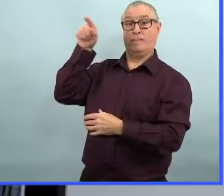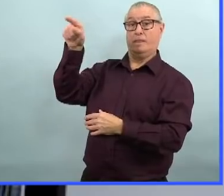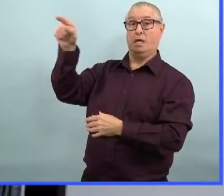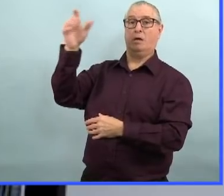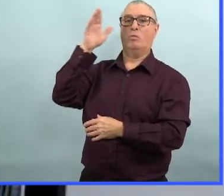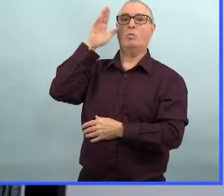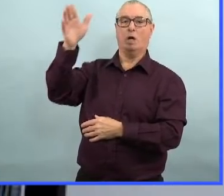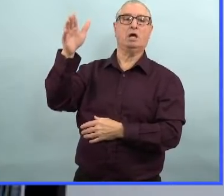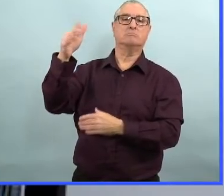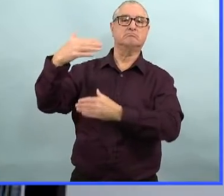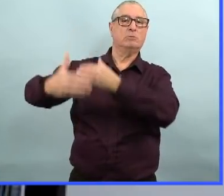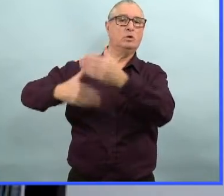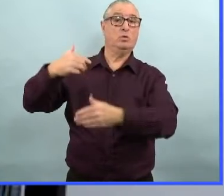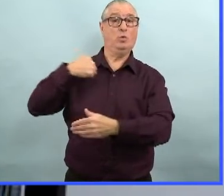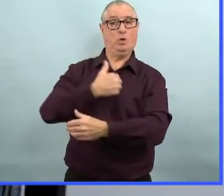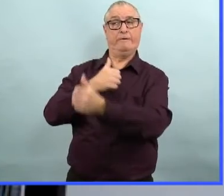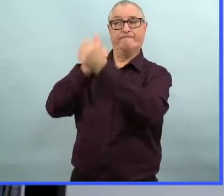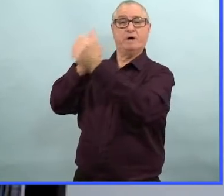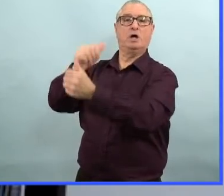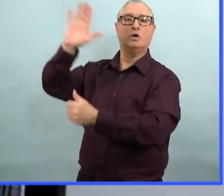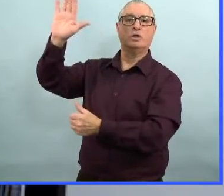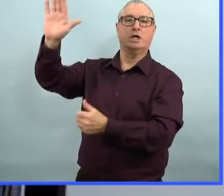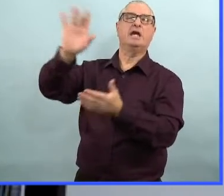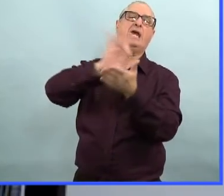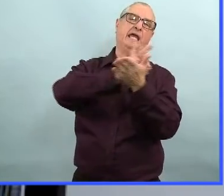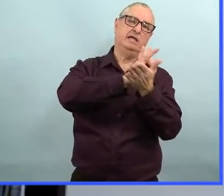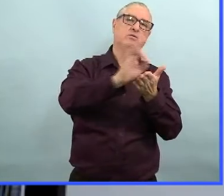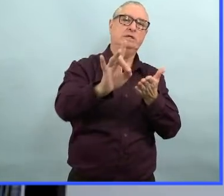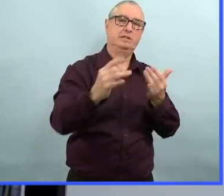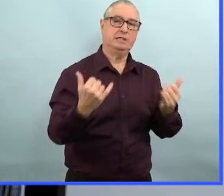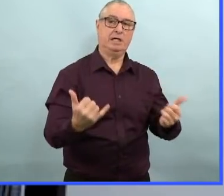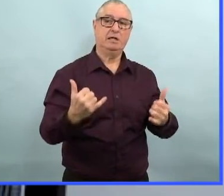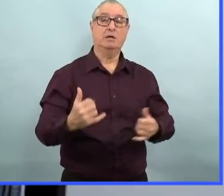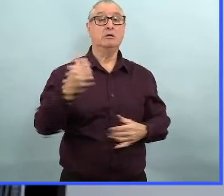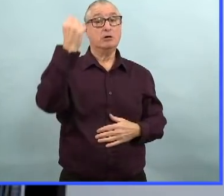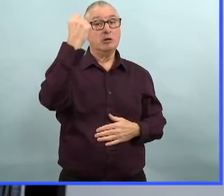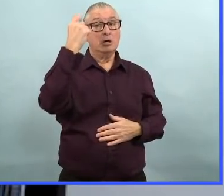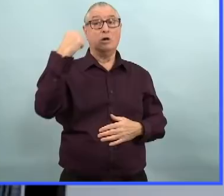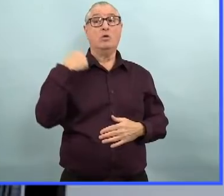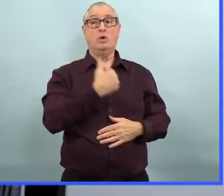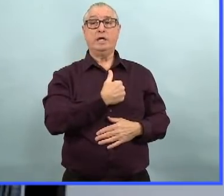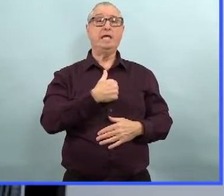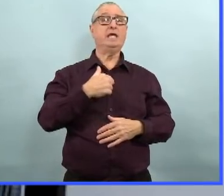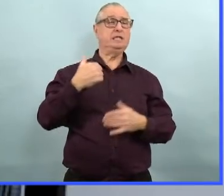uh affected uh more severely than we expected we can change that recommendation but what we're